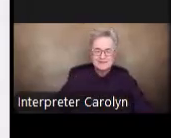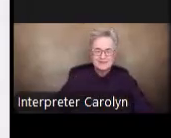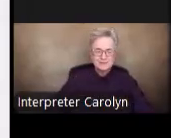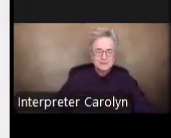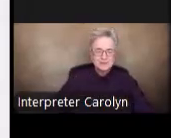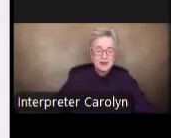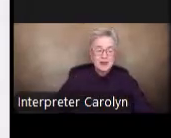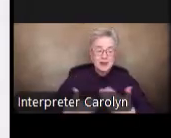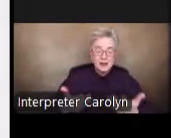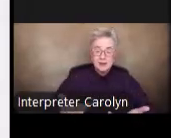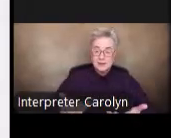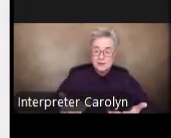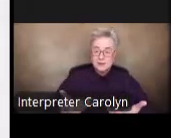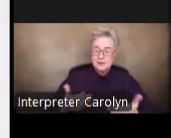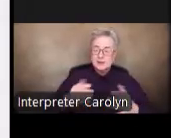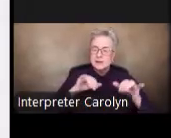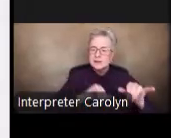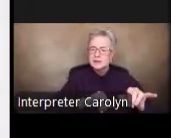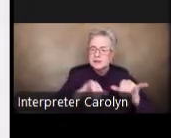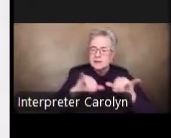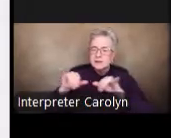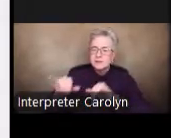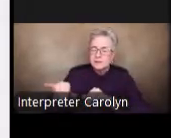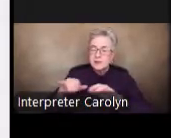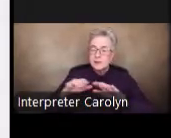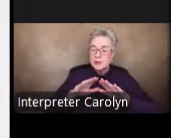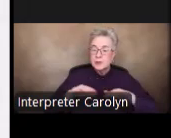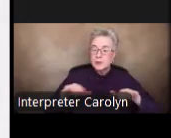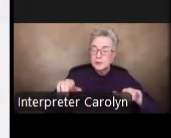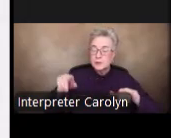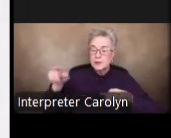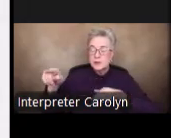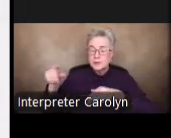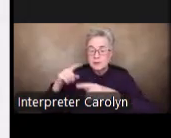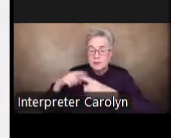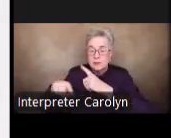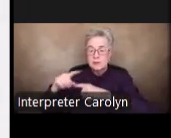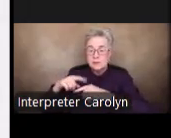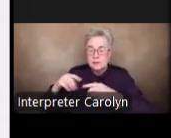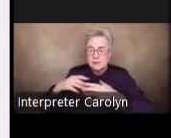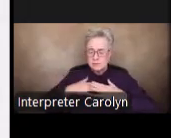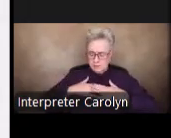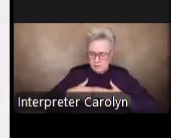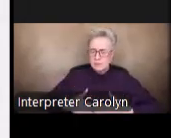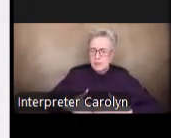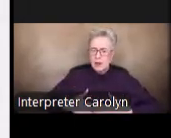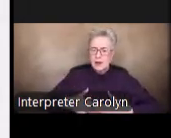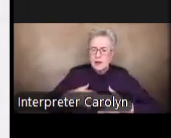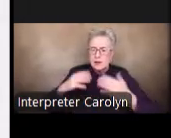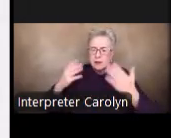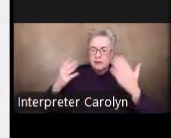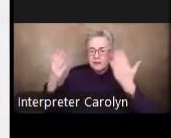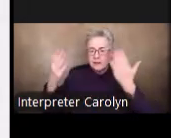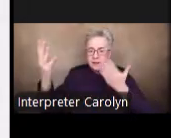and similar. Similarly, for children using sign language, upper body strength and range of motion are essential when you're